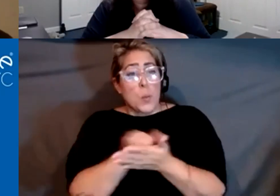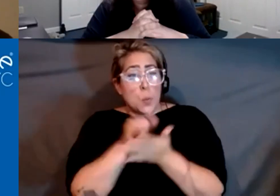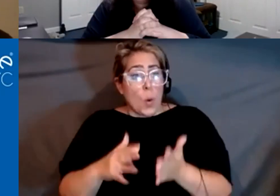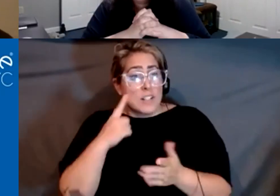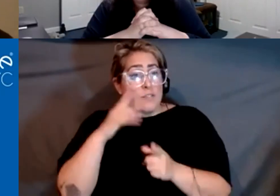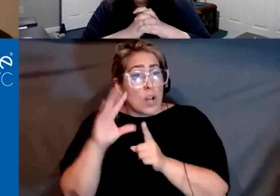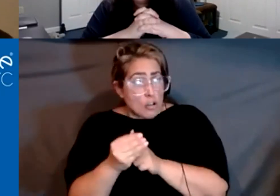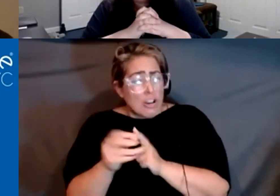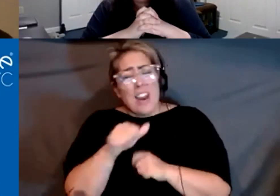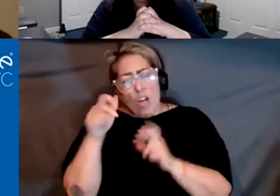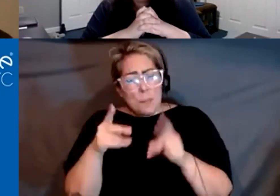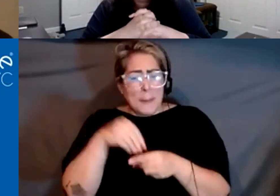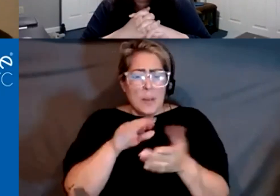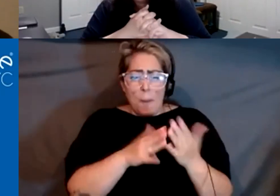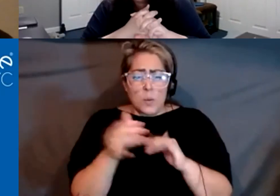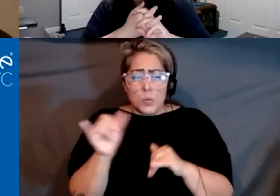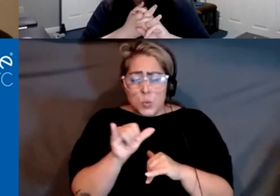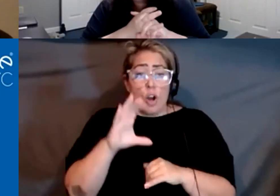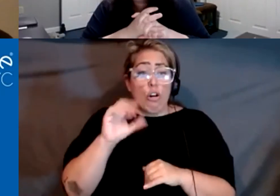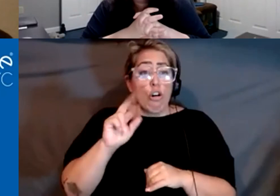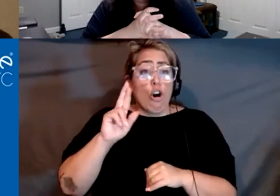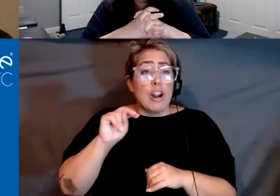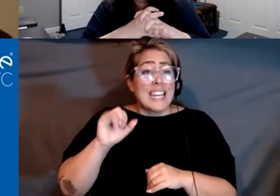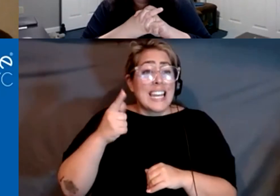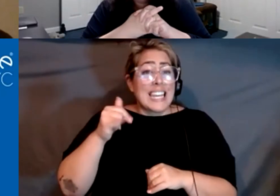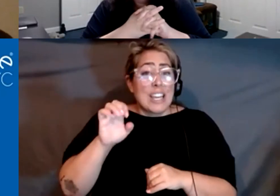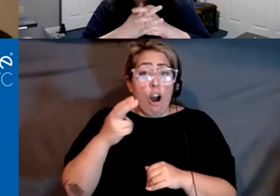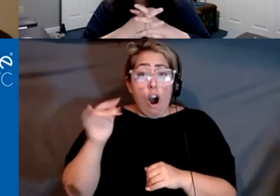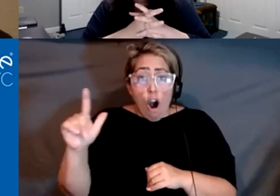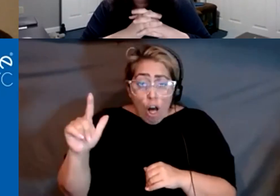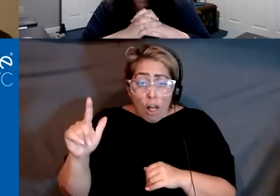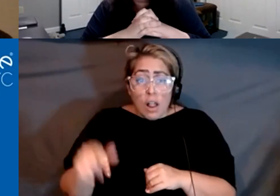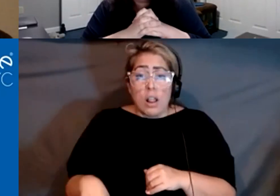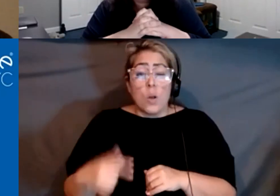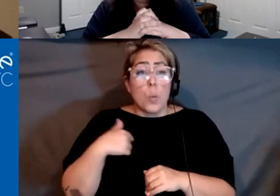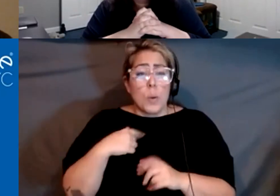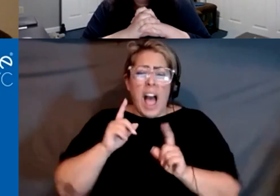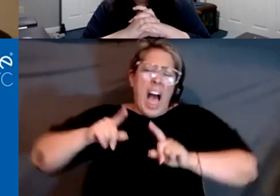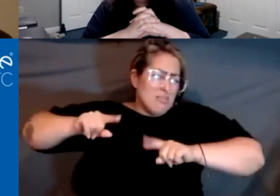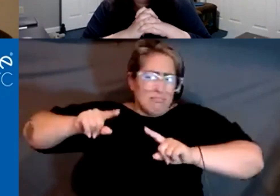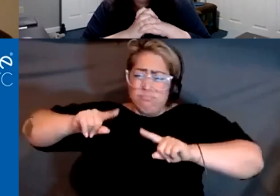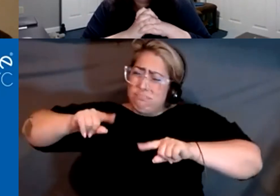We took a million meetings every state just later that would talk to us. To